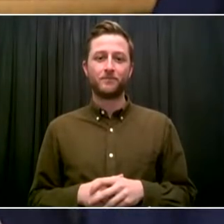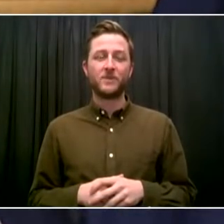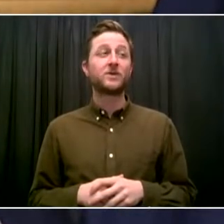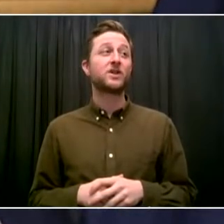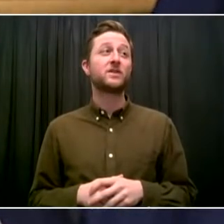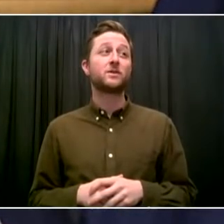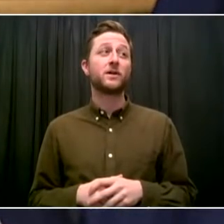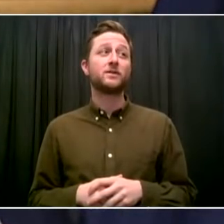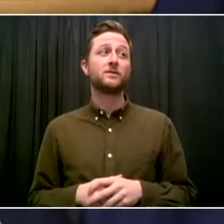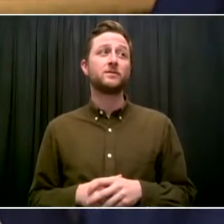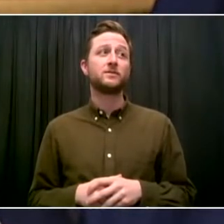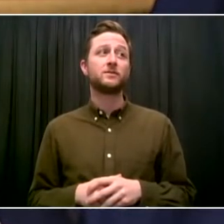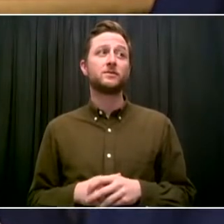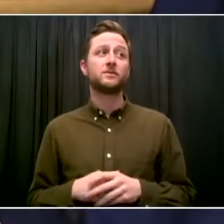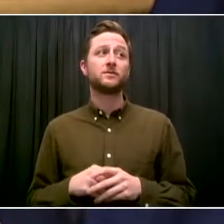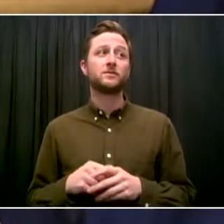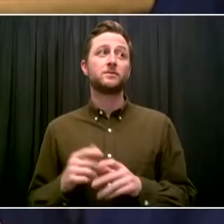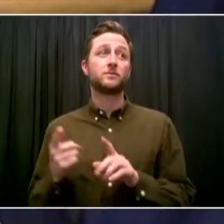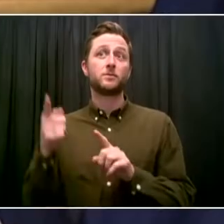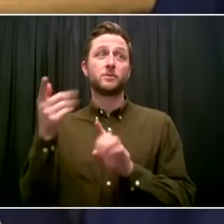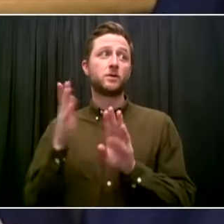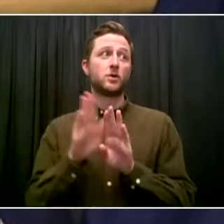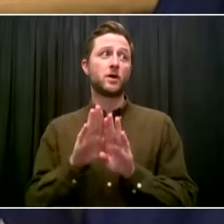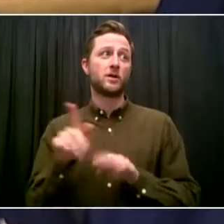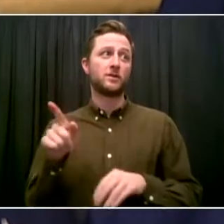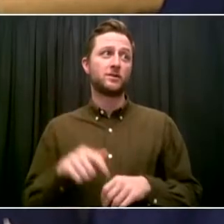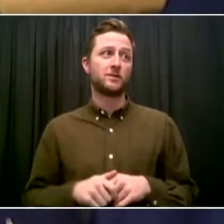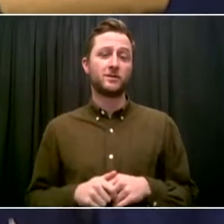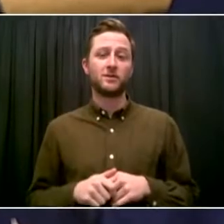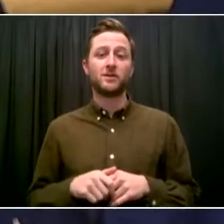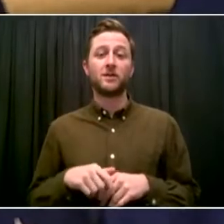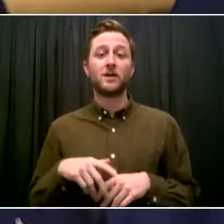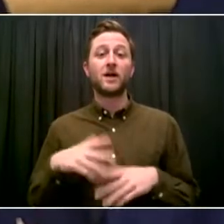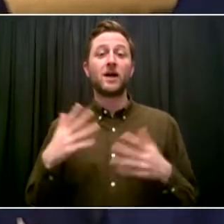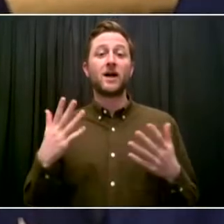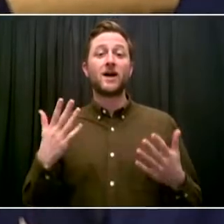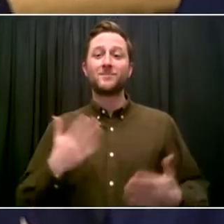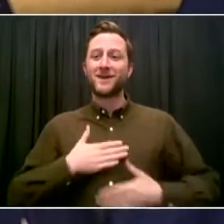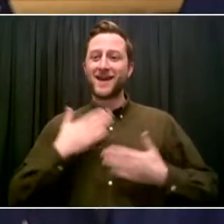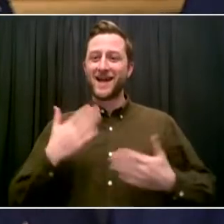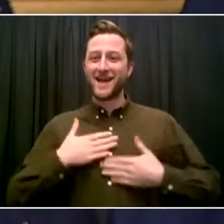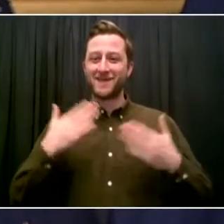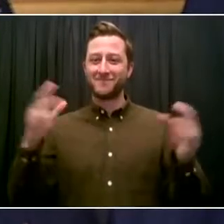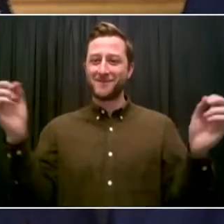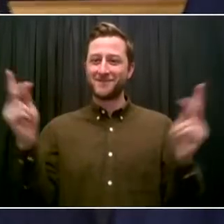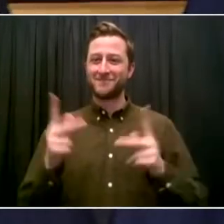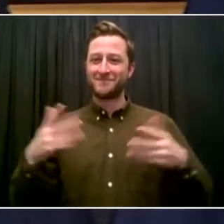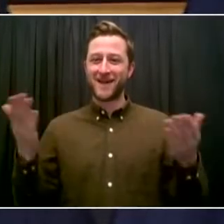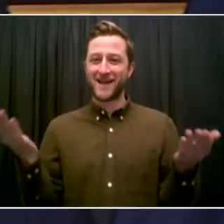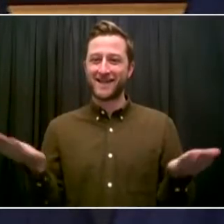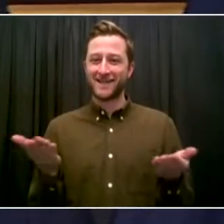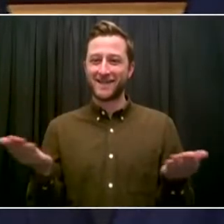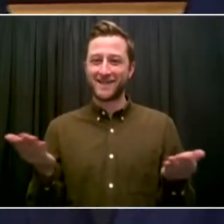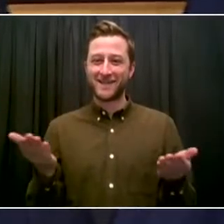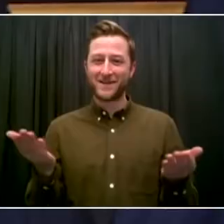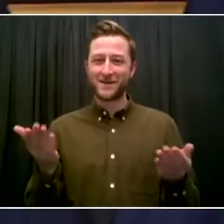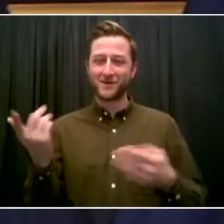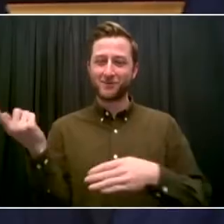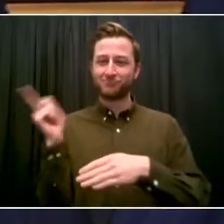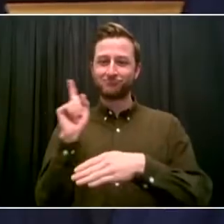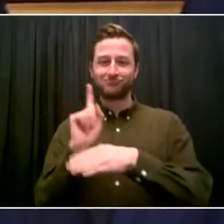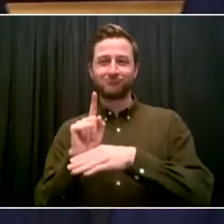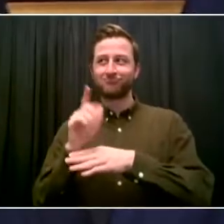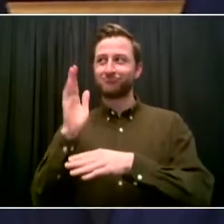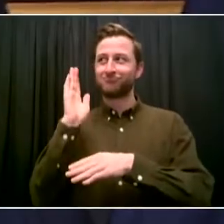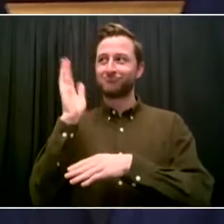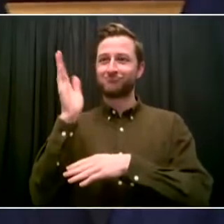IN THE ROOM AGAIN.